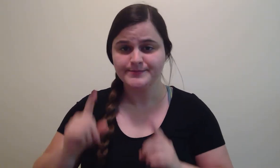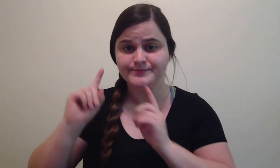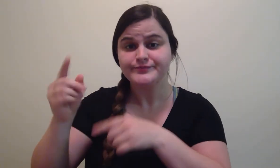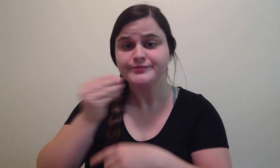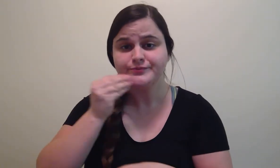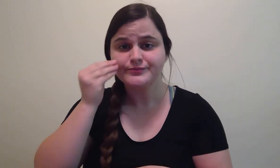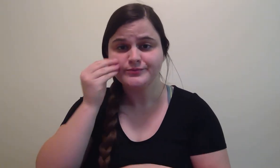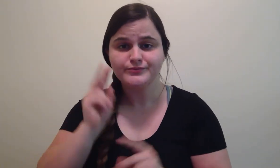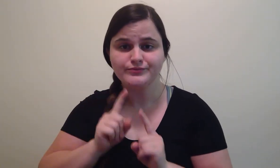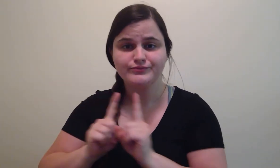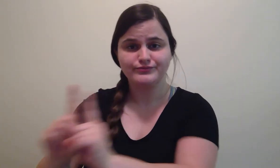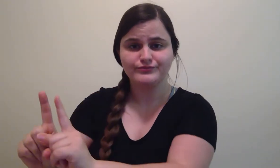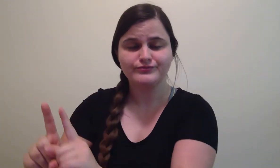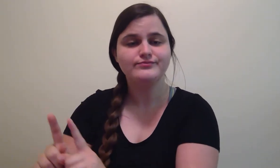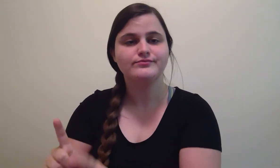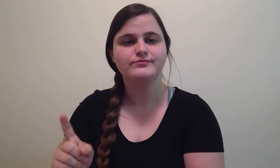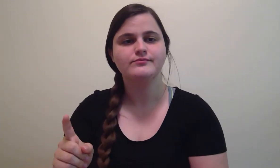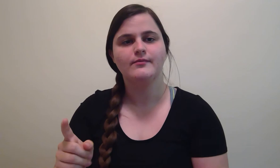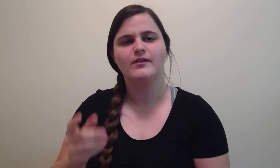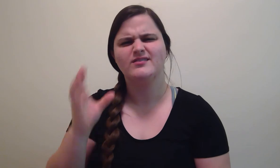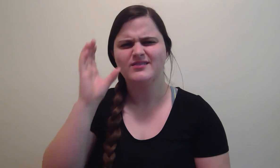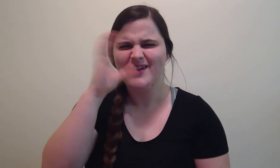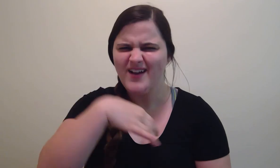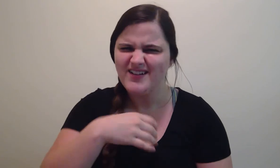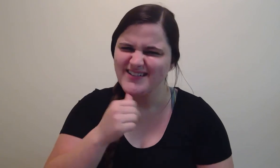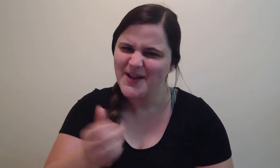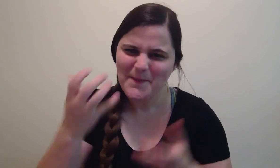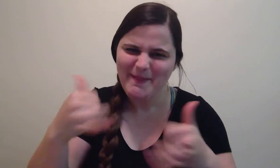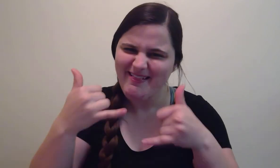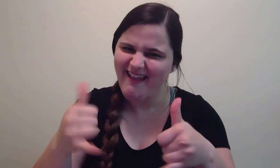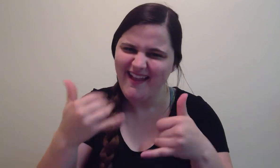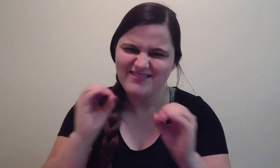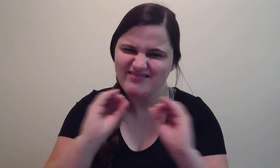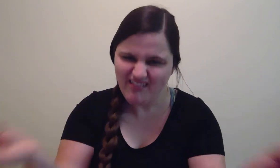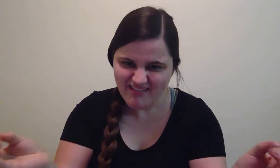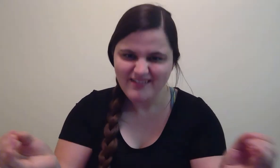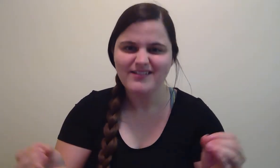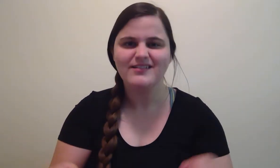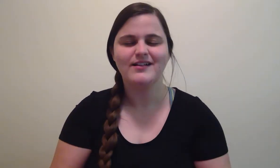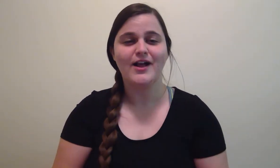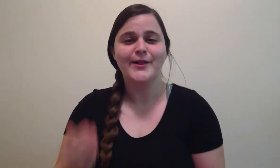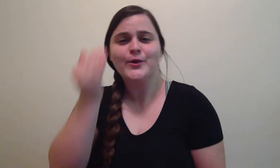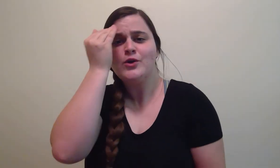After that Mom and I went home. It was very strange. I hadn't gotten to play with Bryce at all.